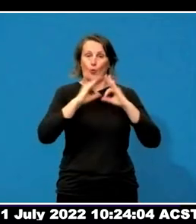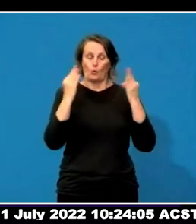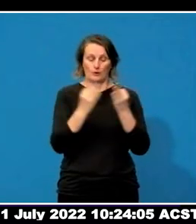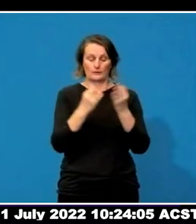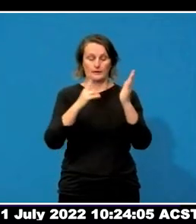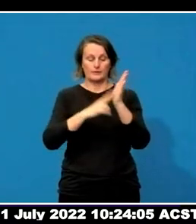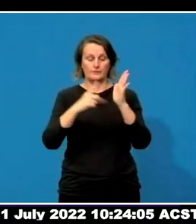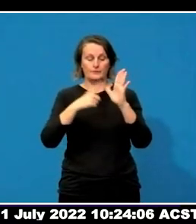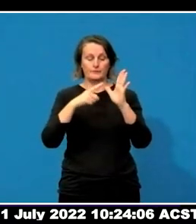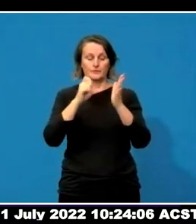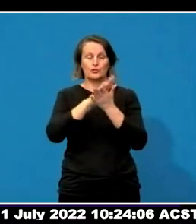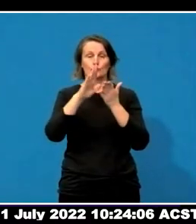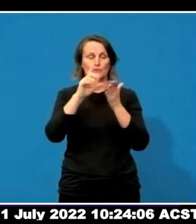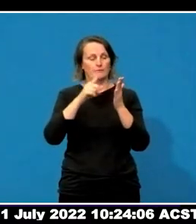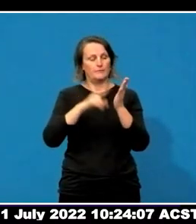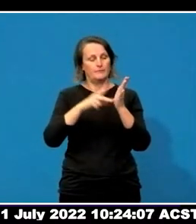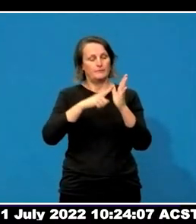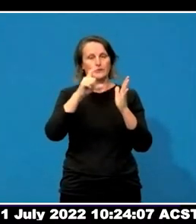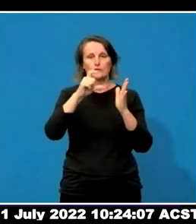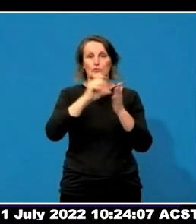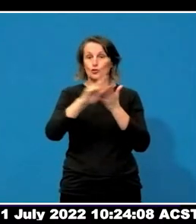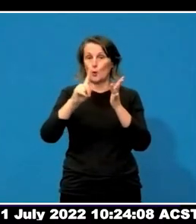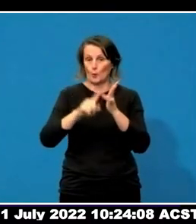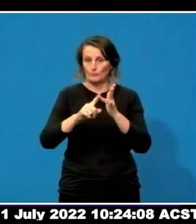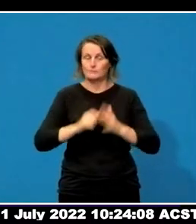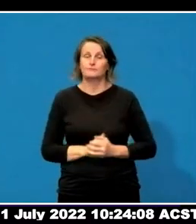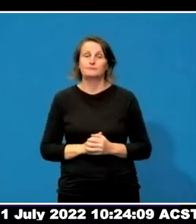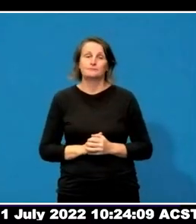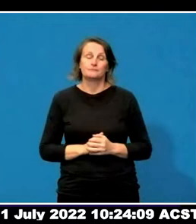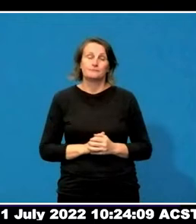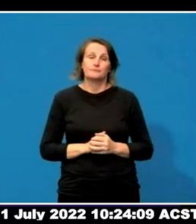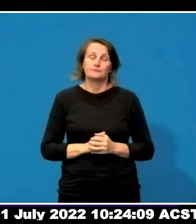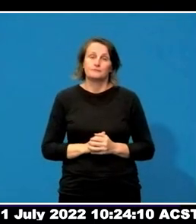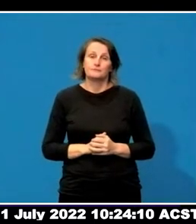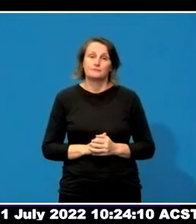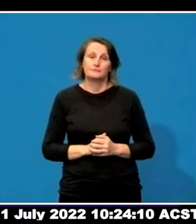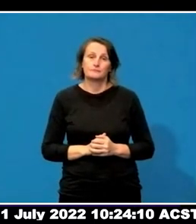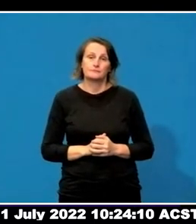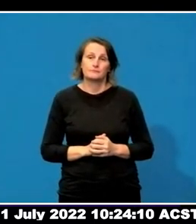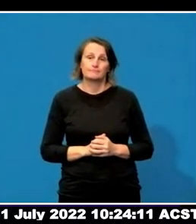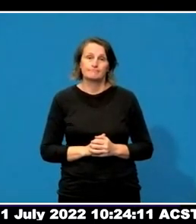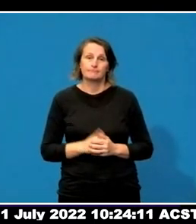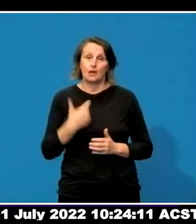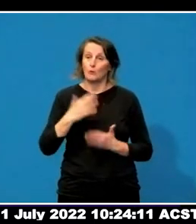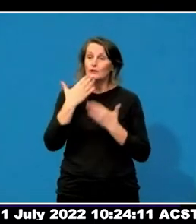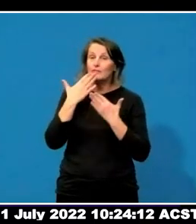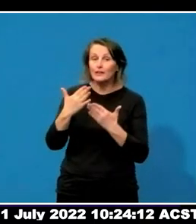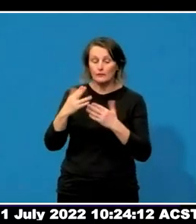I wish to acknowledge the many contributions to the FPDN to the Royal Commission's work.